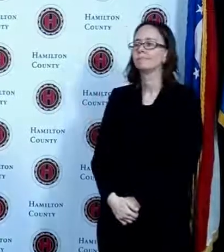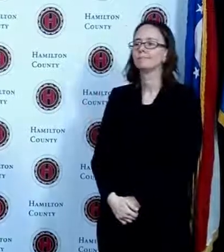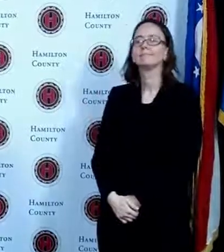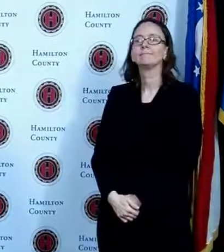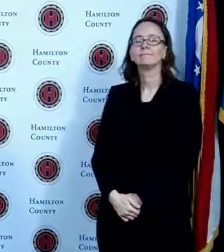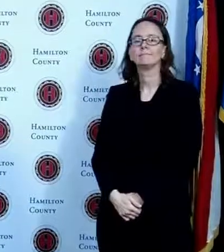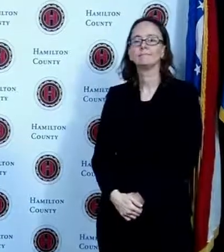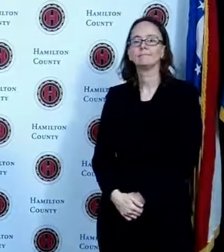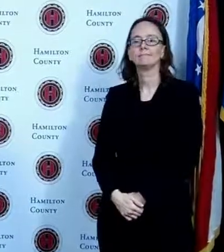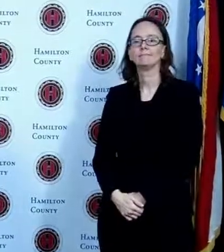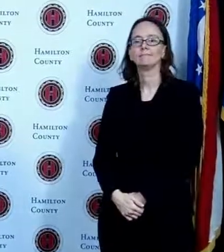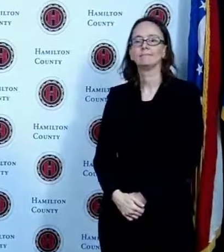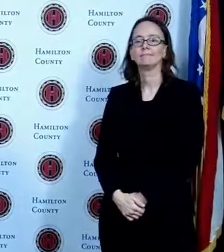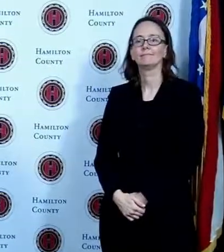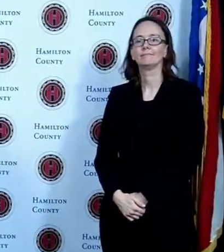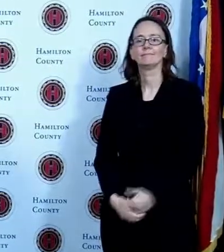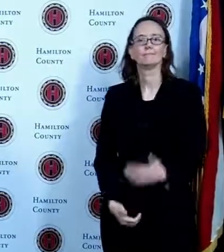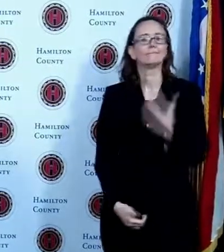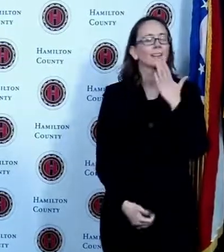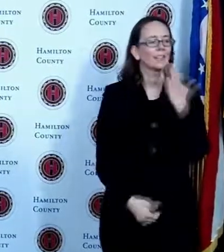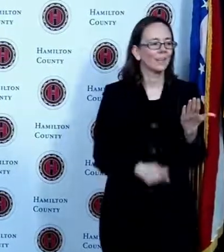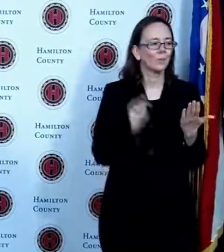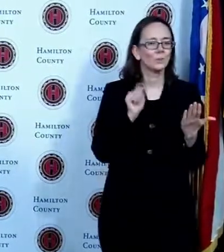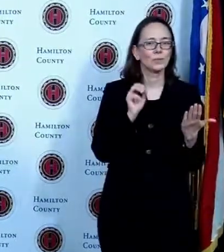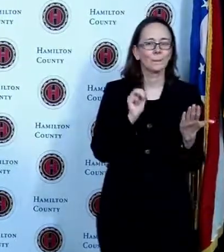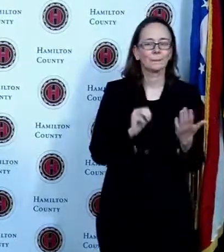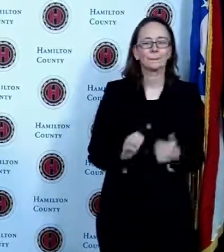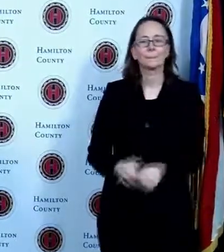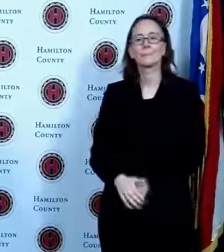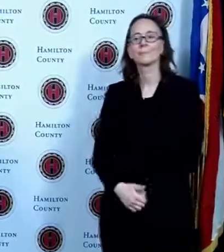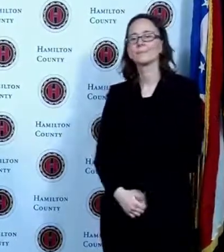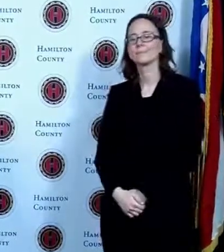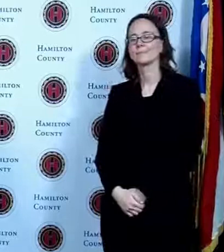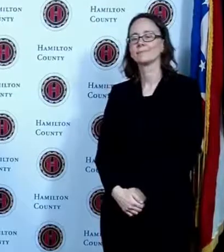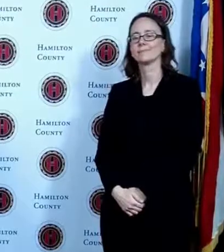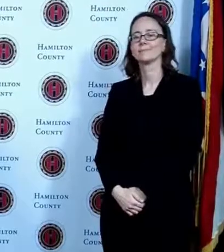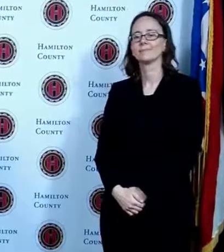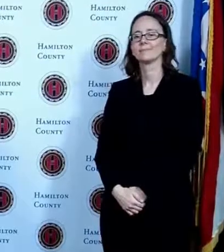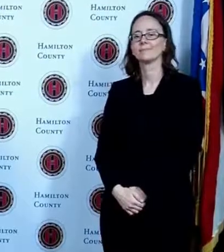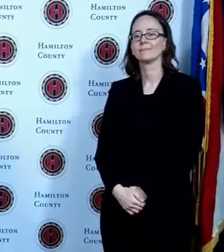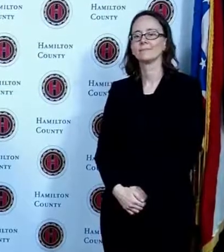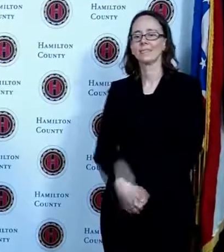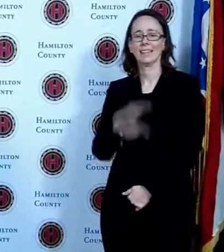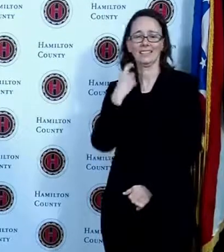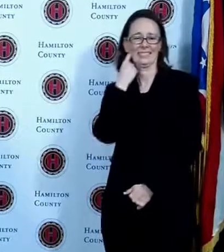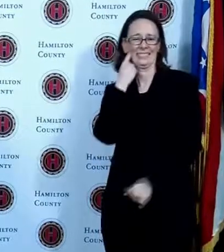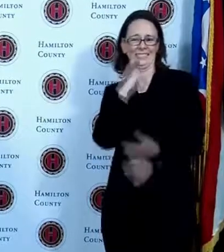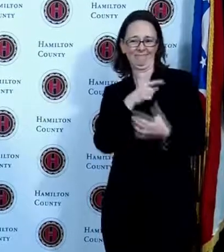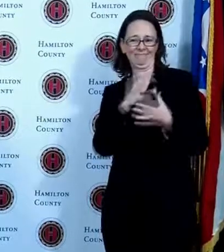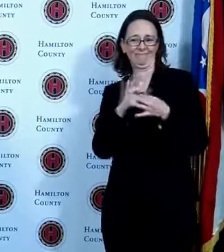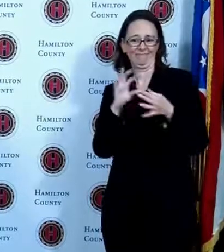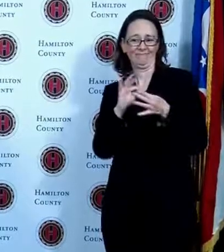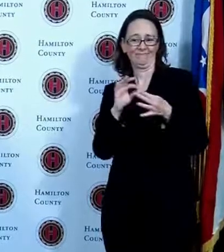thank you Tom so Tom just mentioned something that I want to circle back to